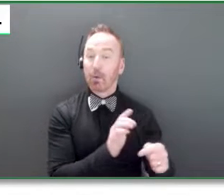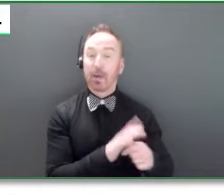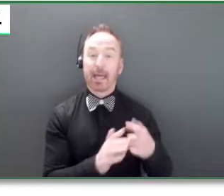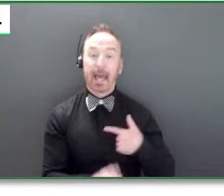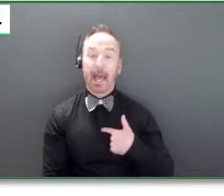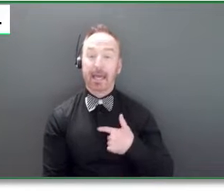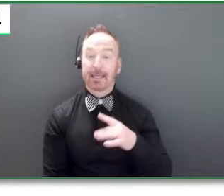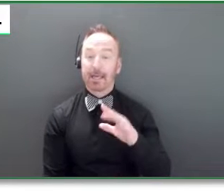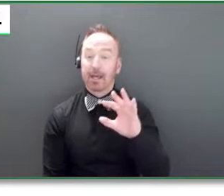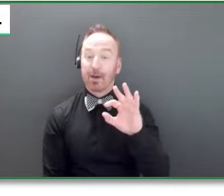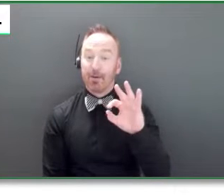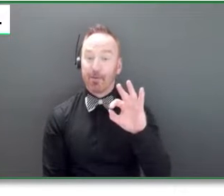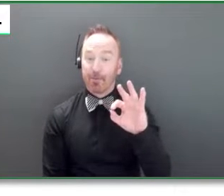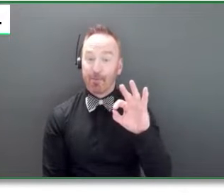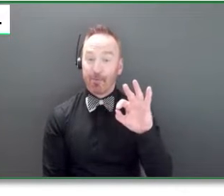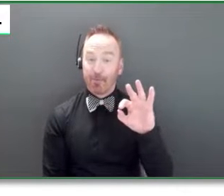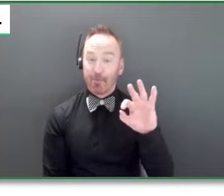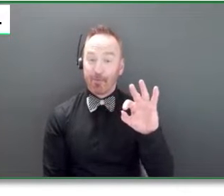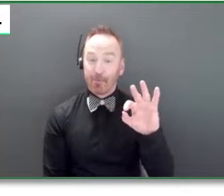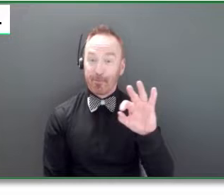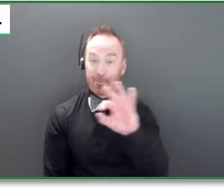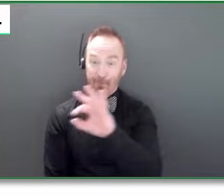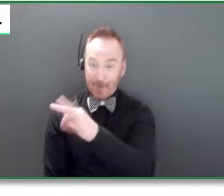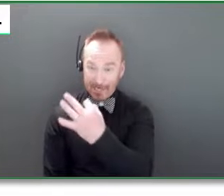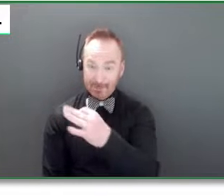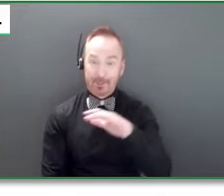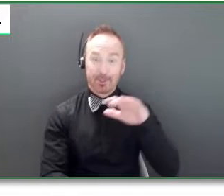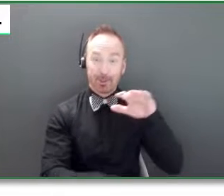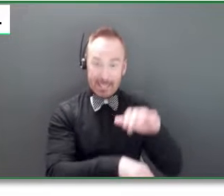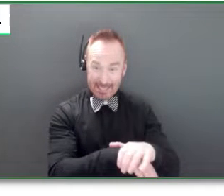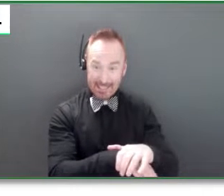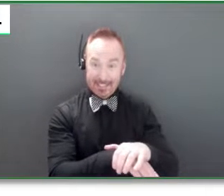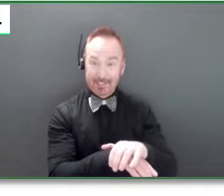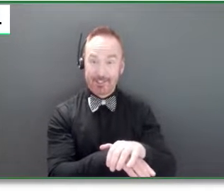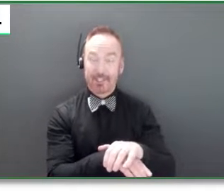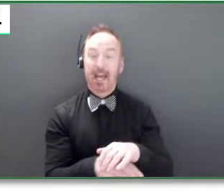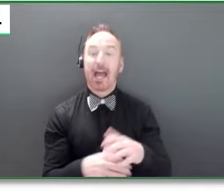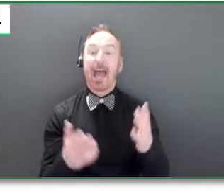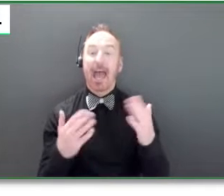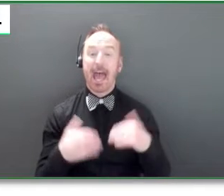French to English and vice versa as well as English and French captioners. It's